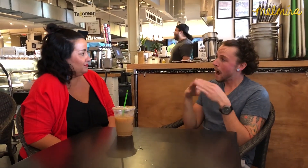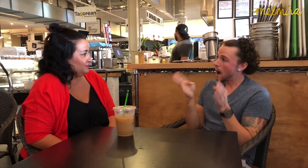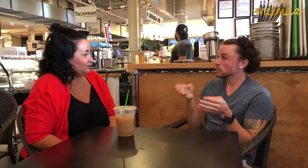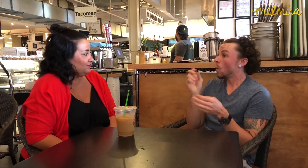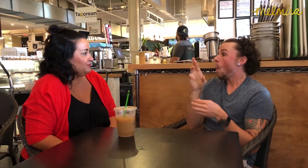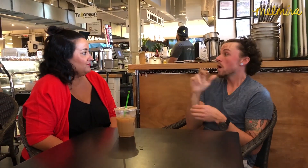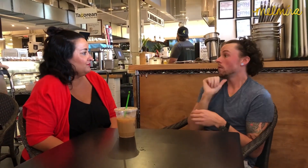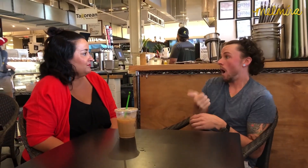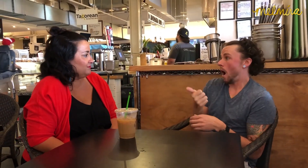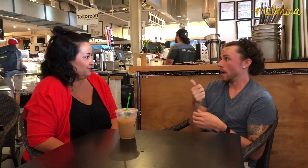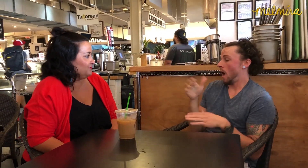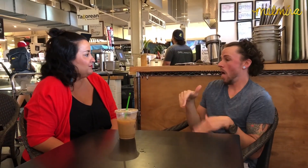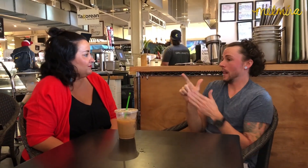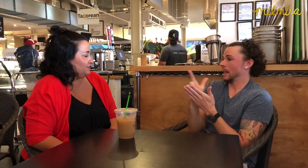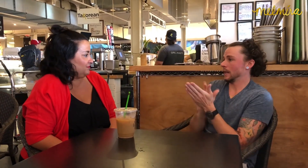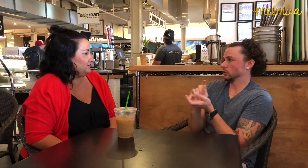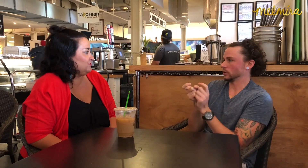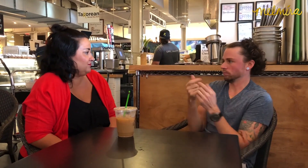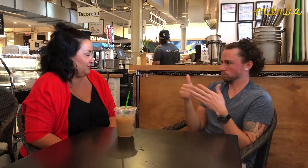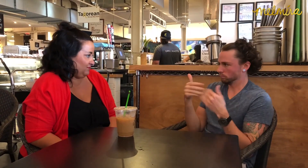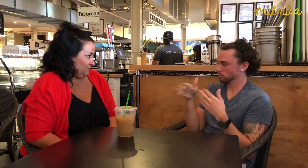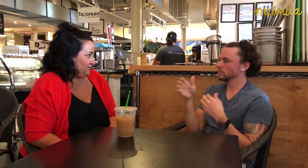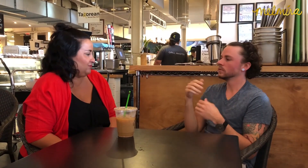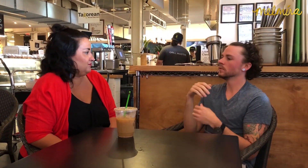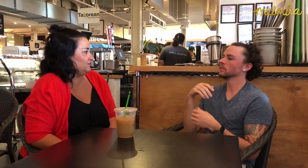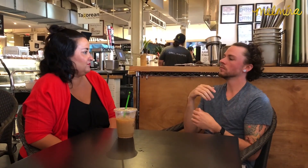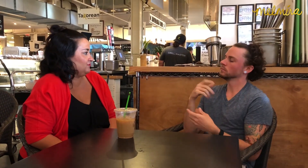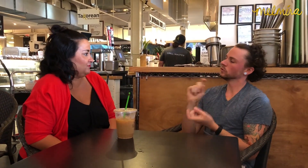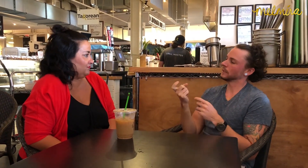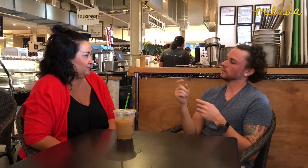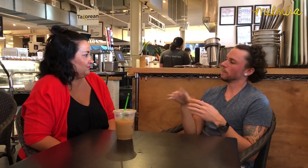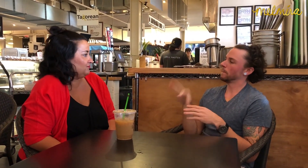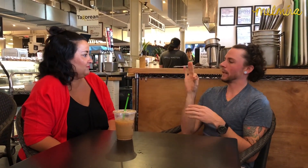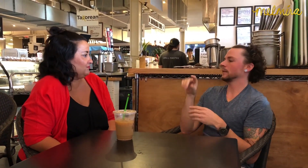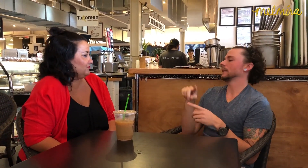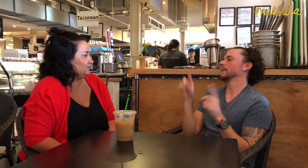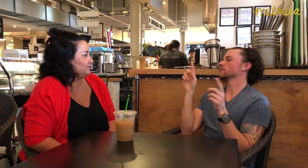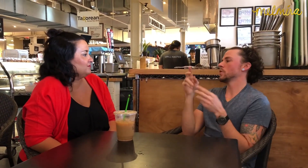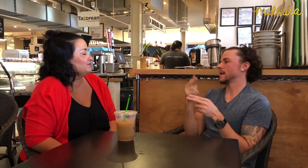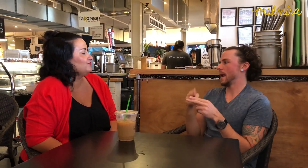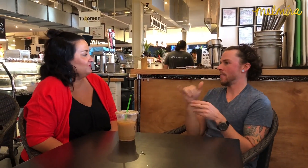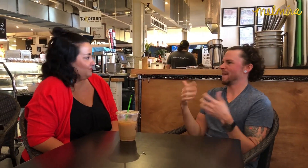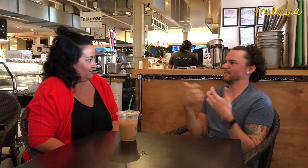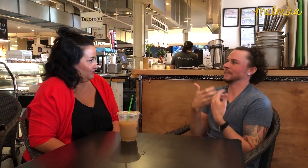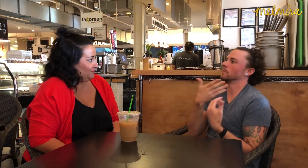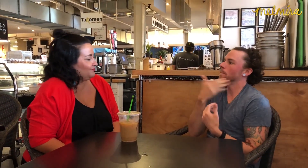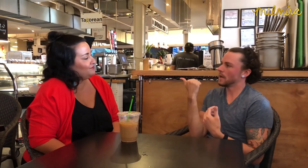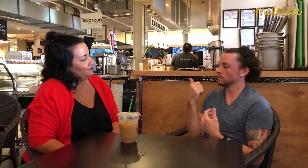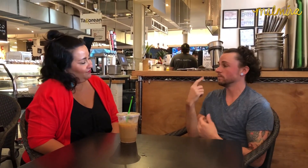by going to a courthouse. You can pick a different name that fits you the best.